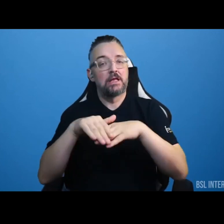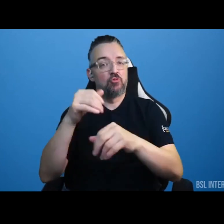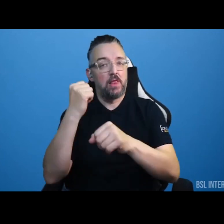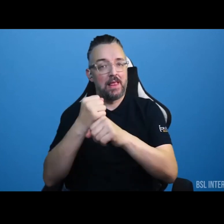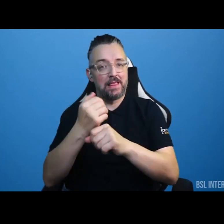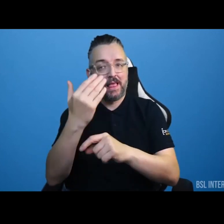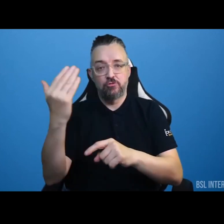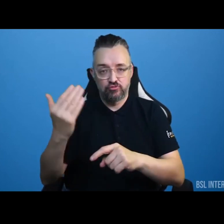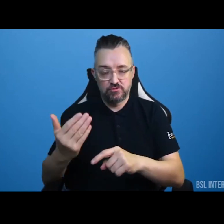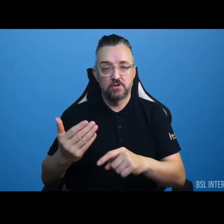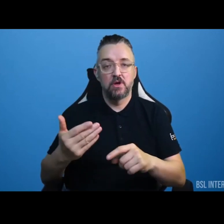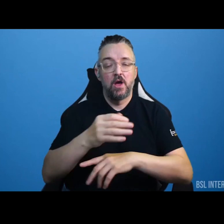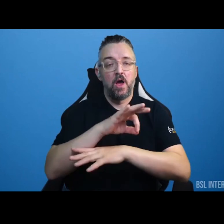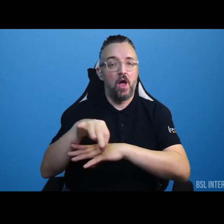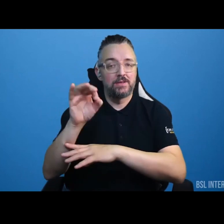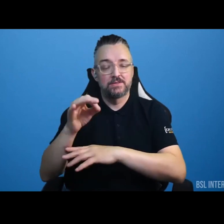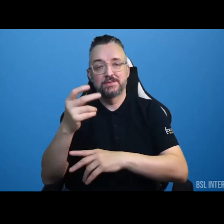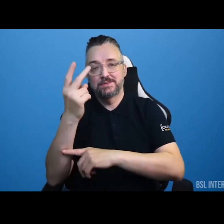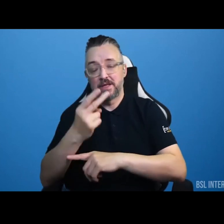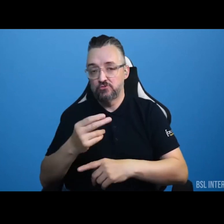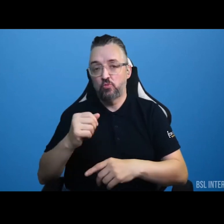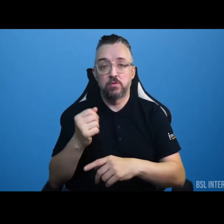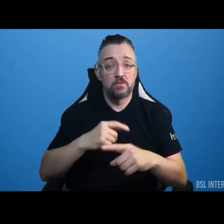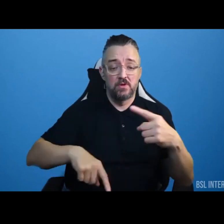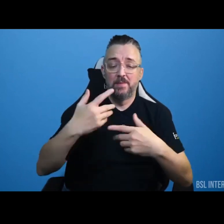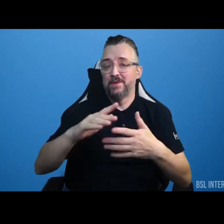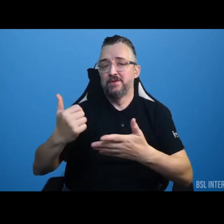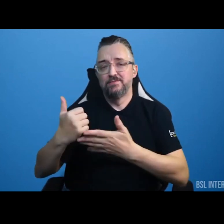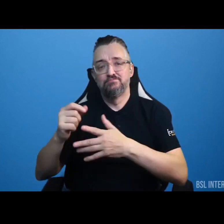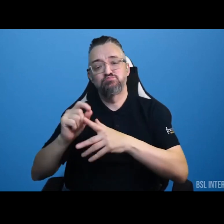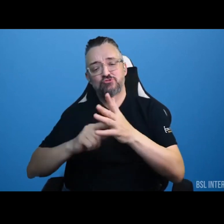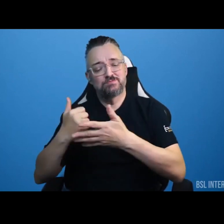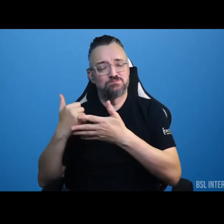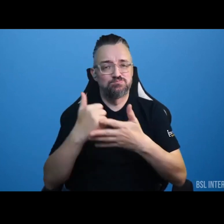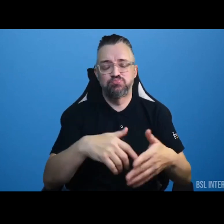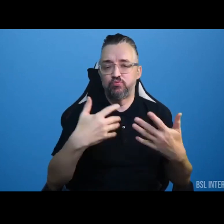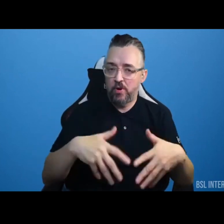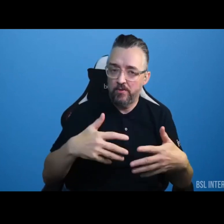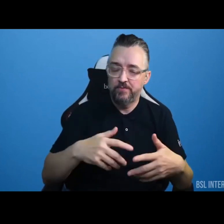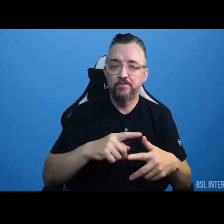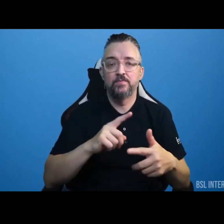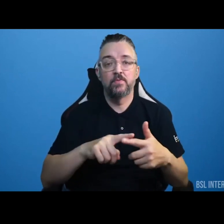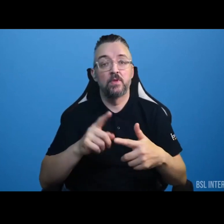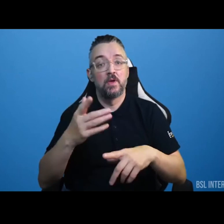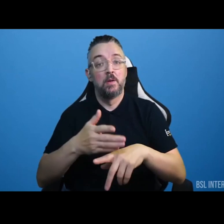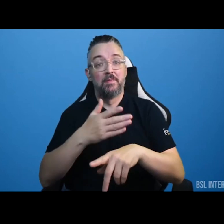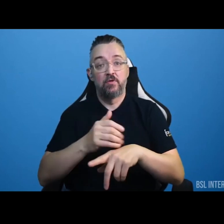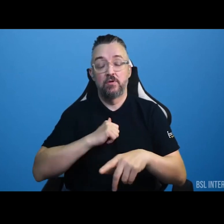and Architecture and Design Scotland who have all done so much to support the project and the events program. Before I wrap up, I just want to highlight